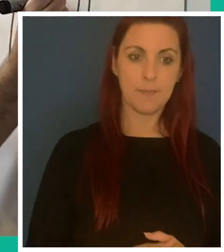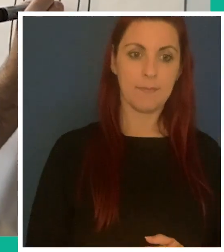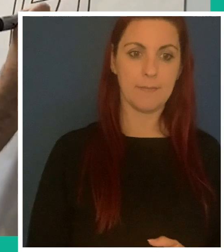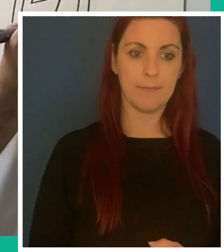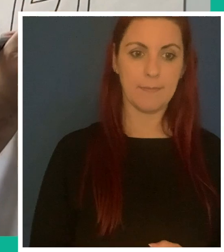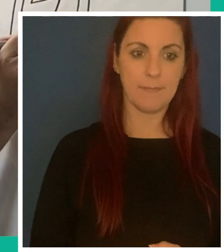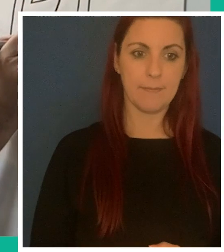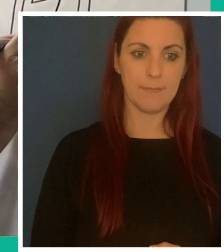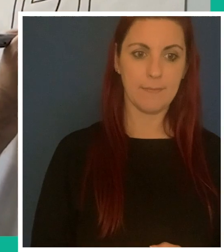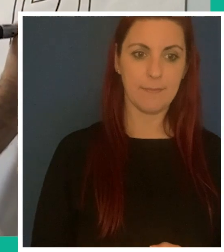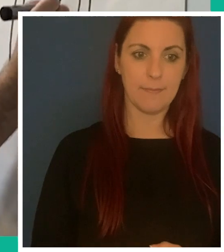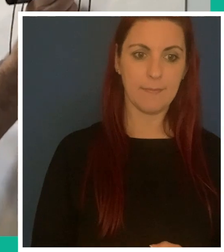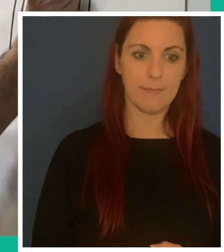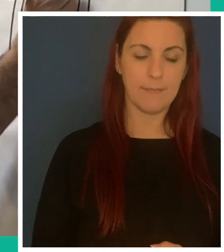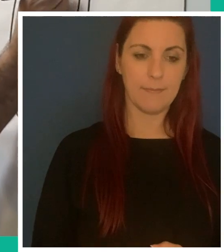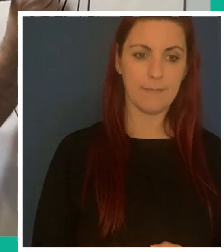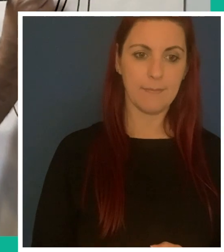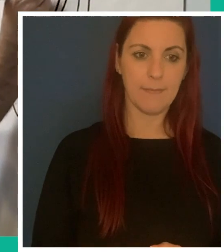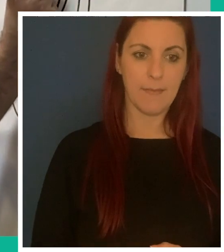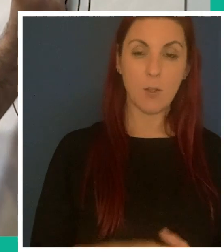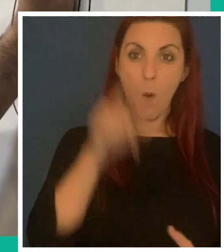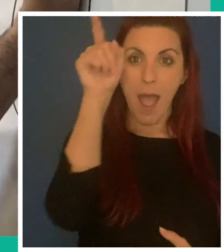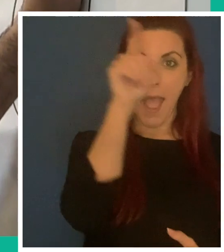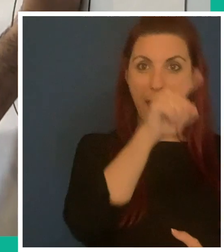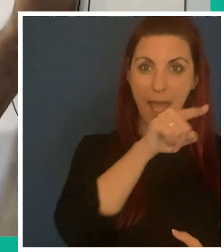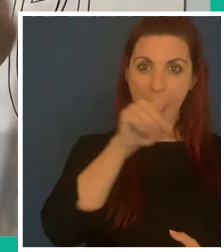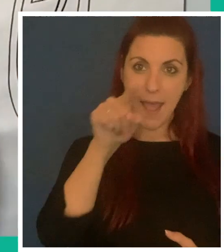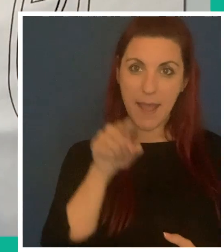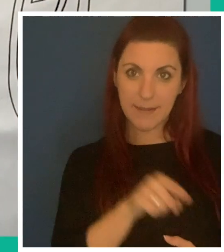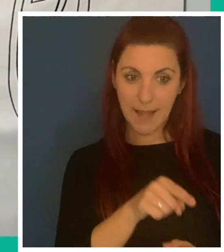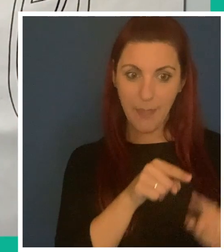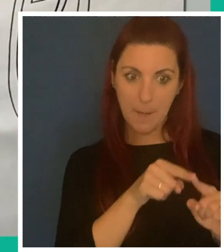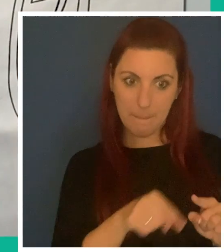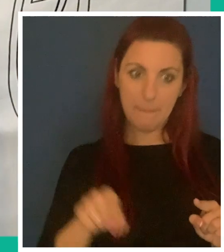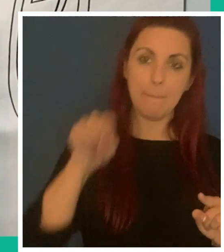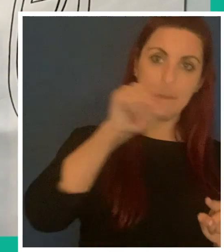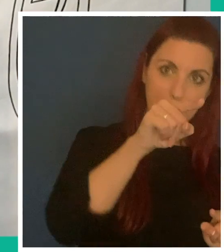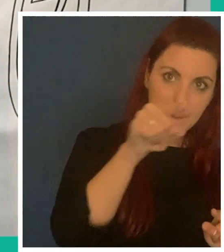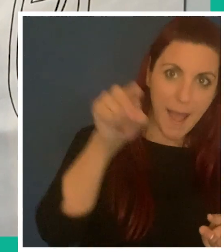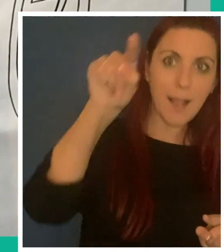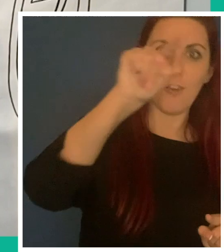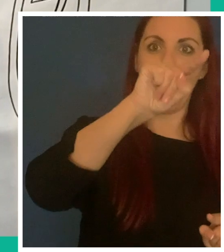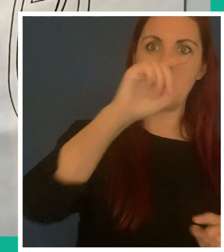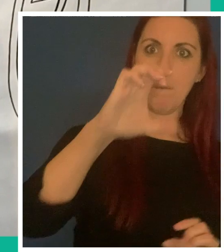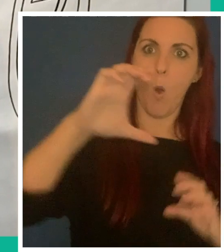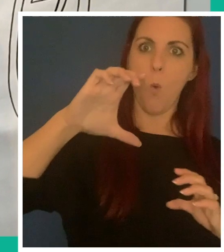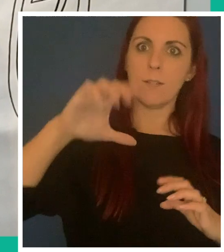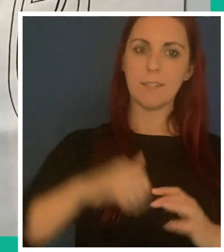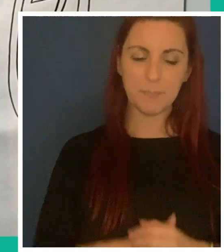across like that, down like that and up like that, across like that, and across like that. Sort of spikey S shape, okay.